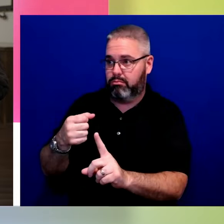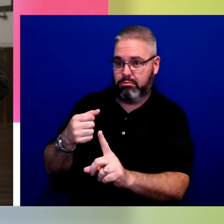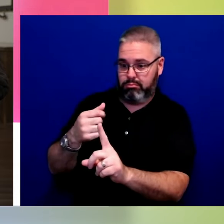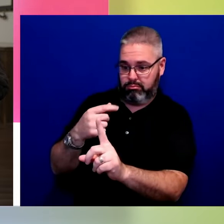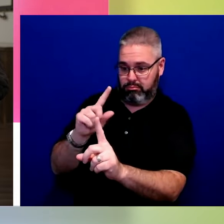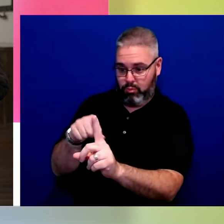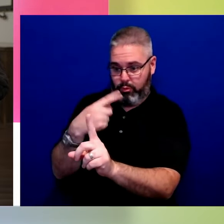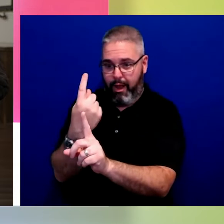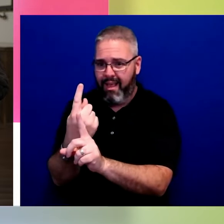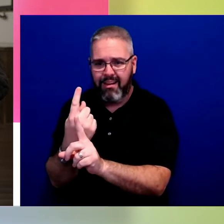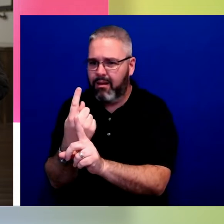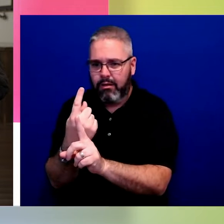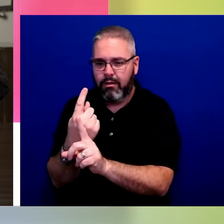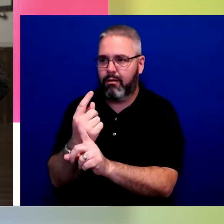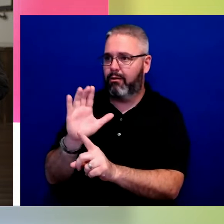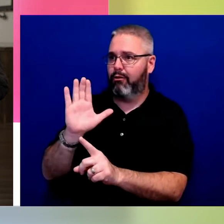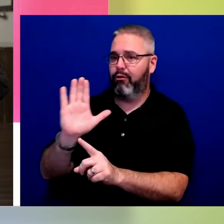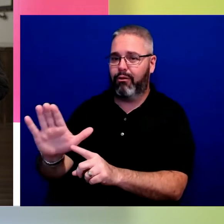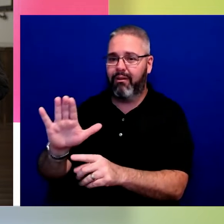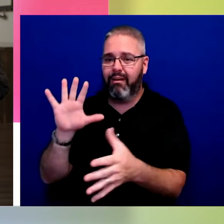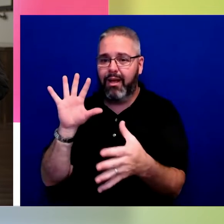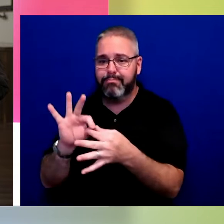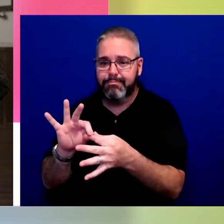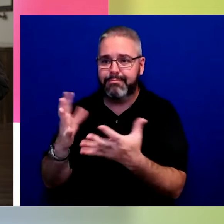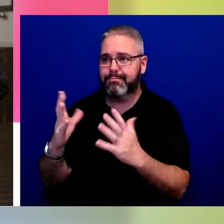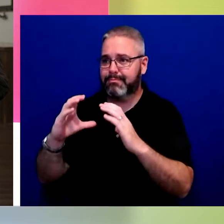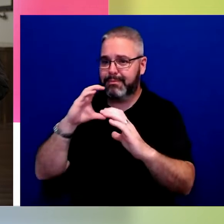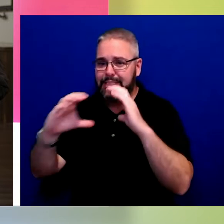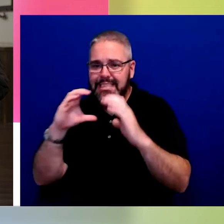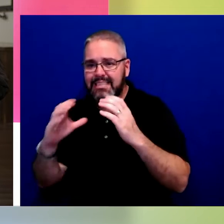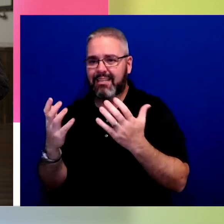and your connection, your communication, that's kind of the obvious,